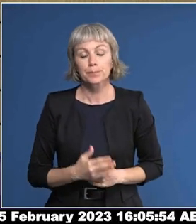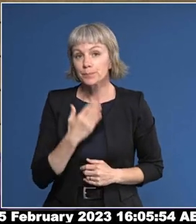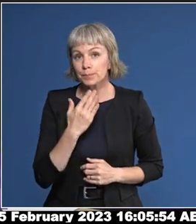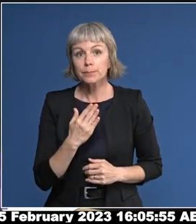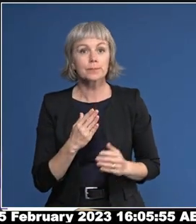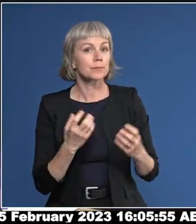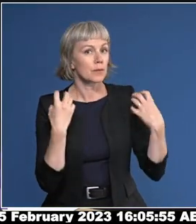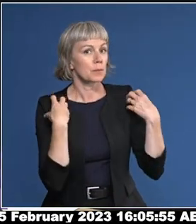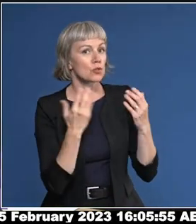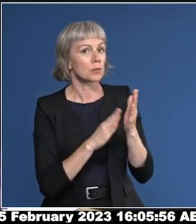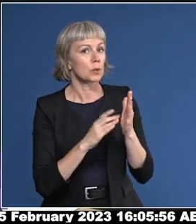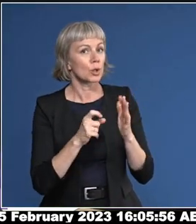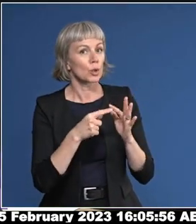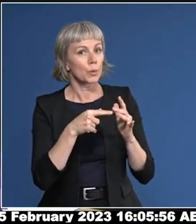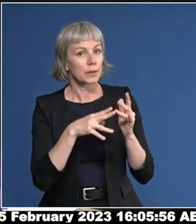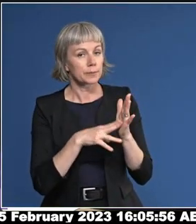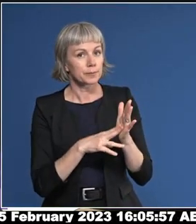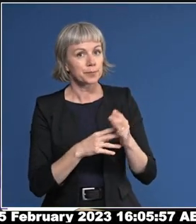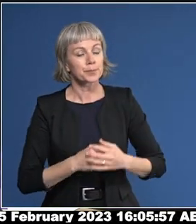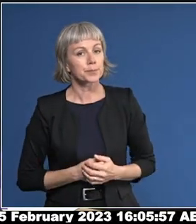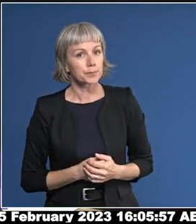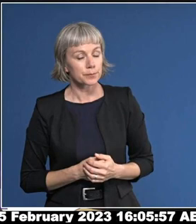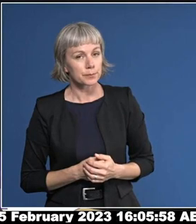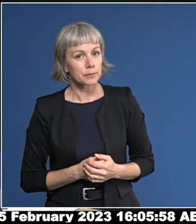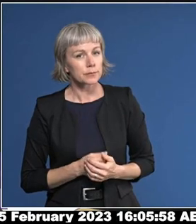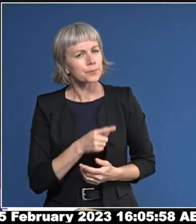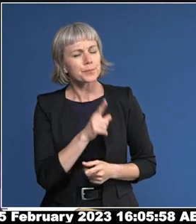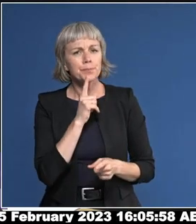Ms Leigh, you talked at length about the e-learning modules that you have.